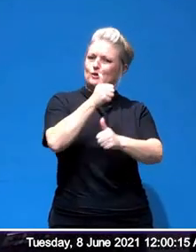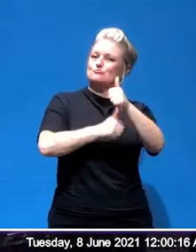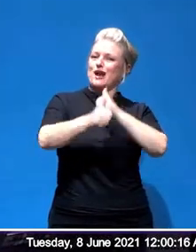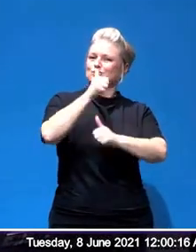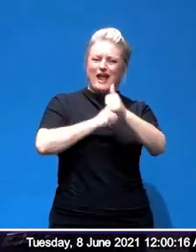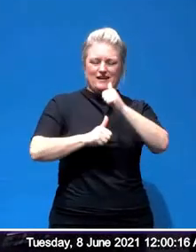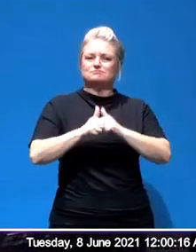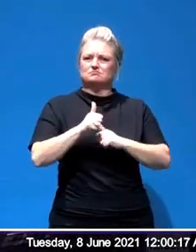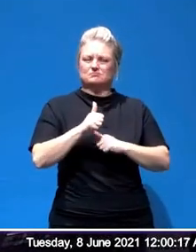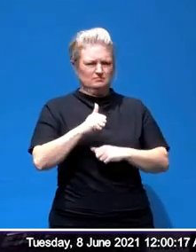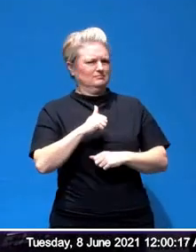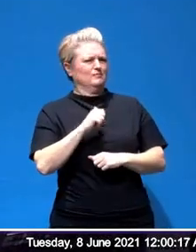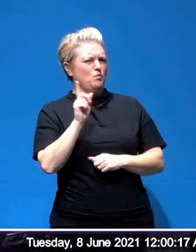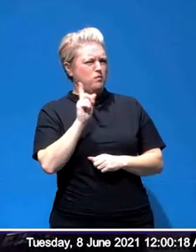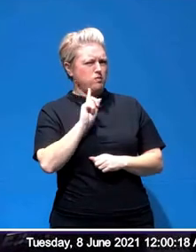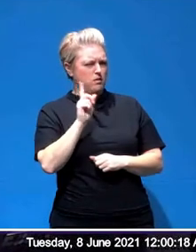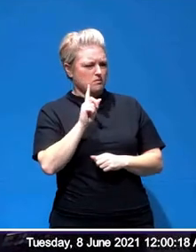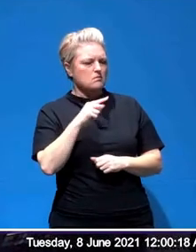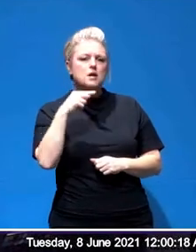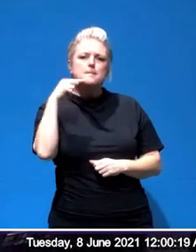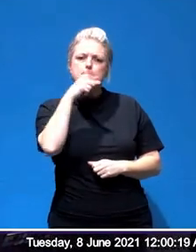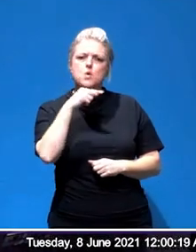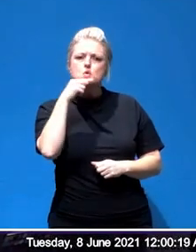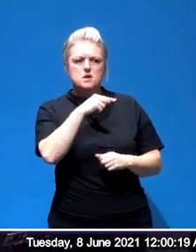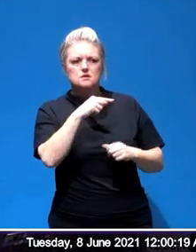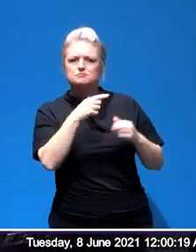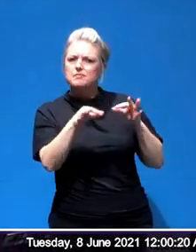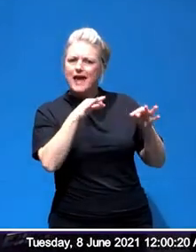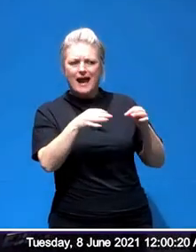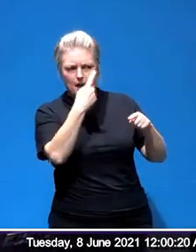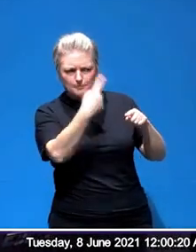She went through what had been approved and I asked about the bathroom, the home modifications.